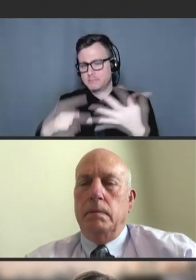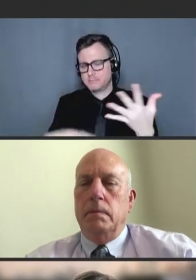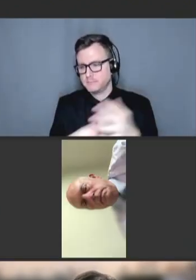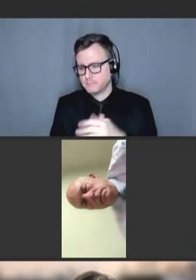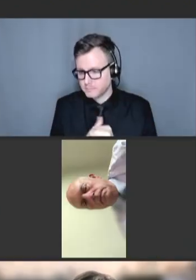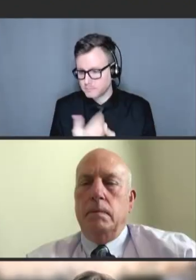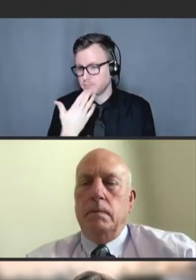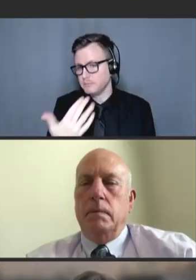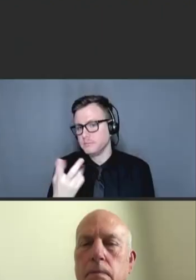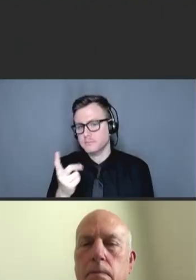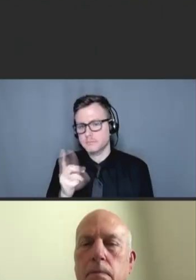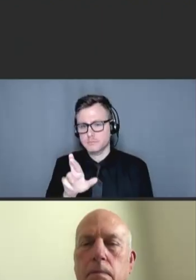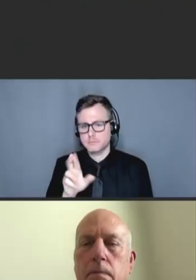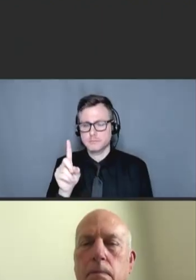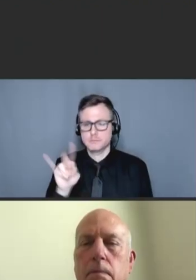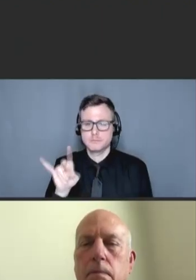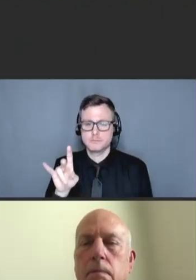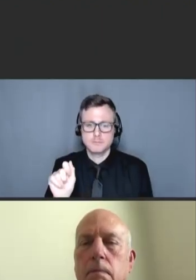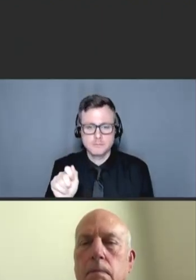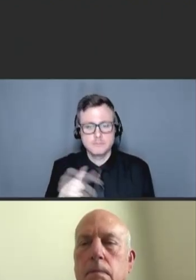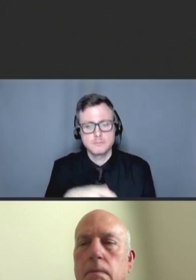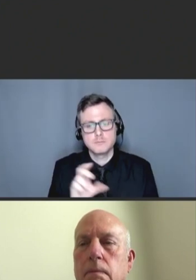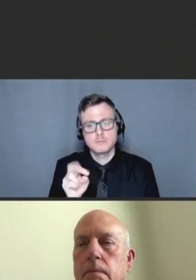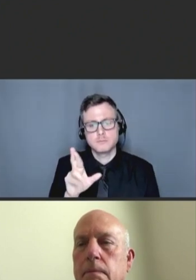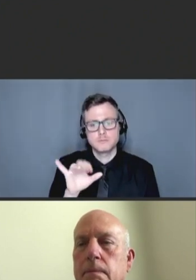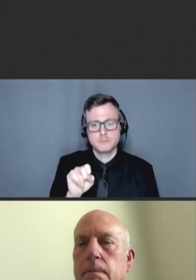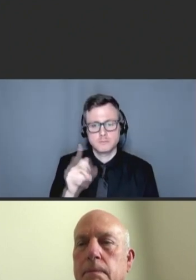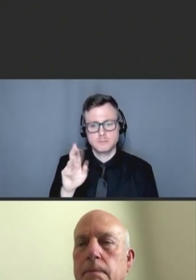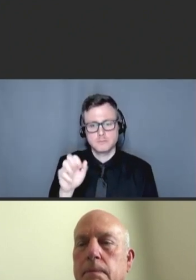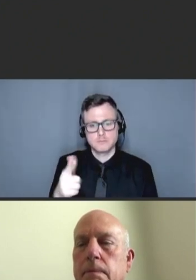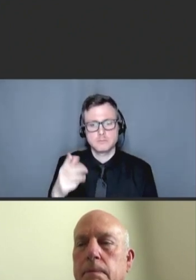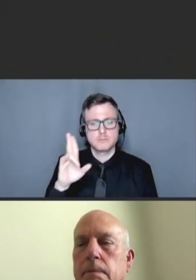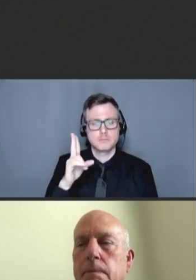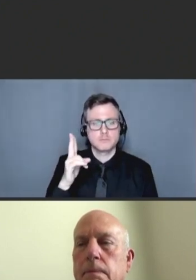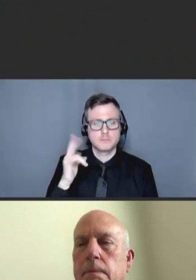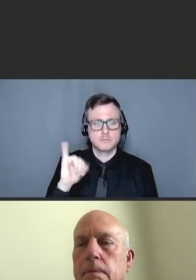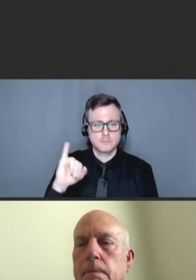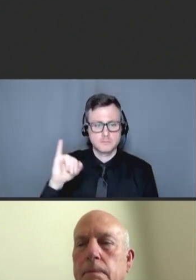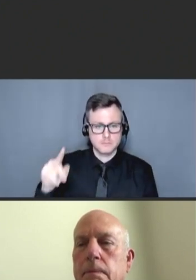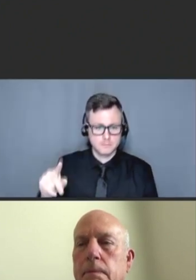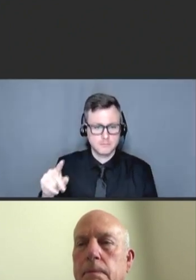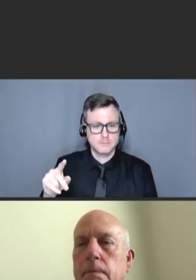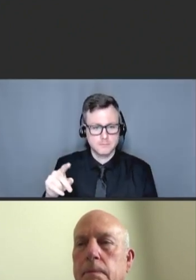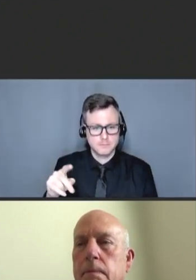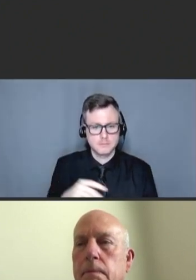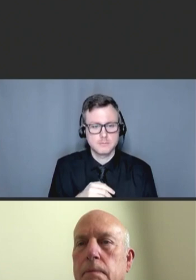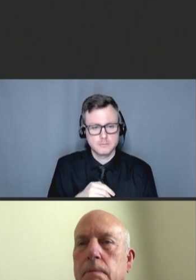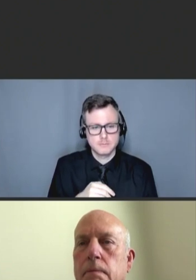Next will be Chris Regal from AHIP.